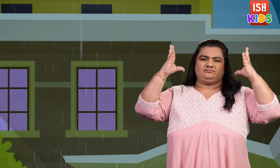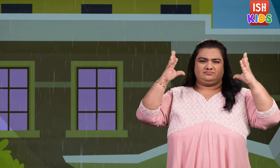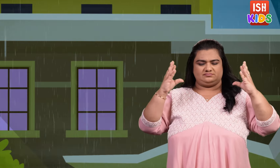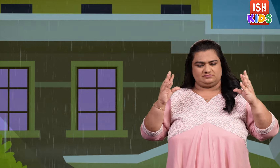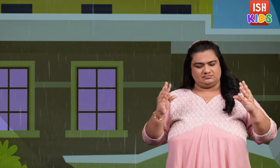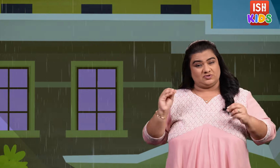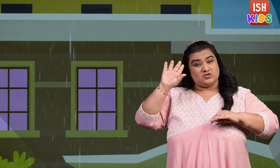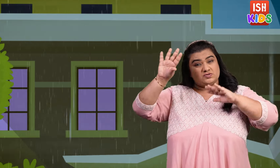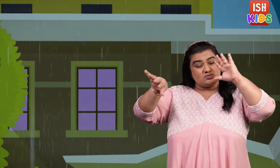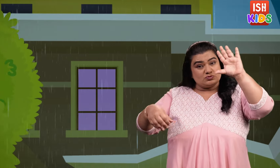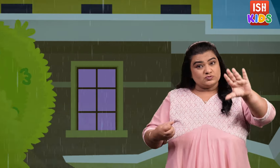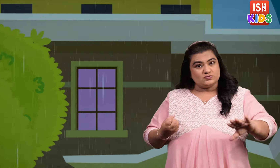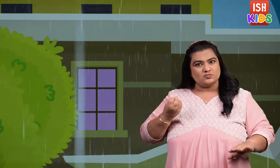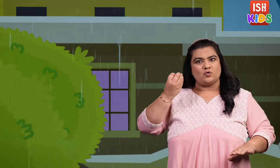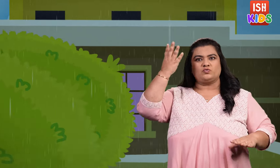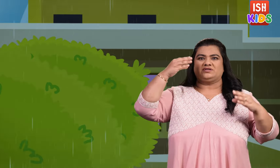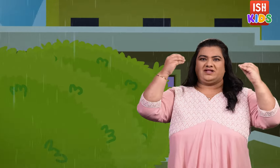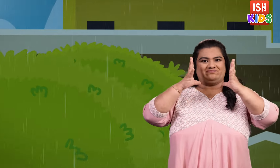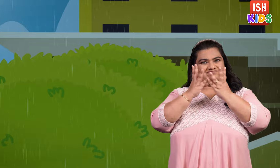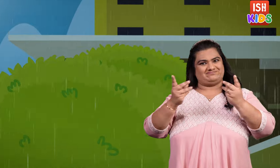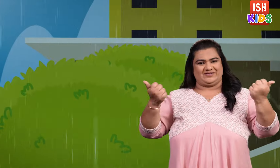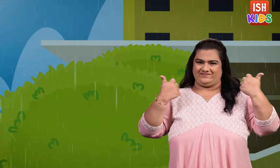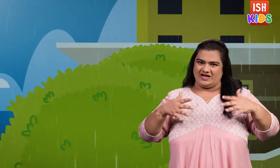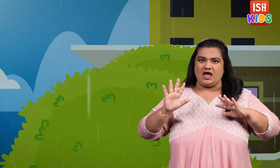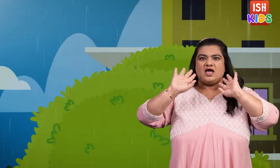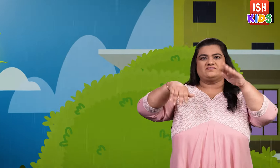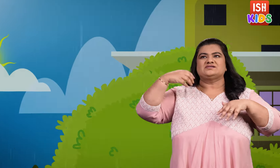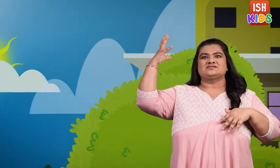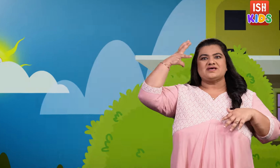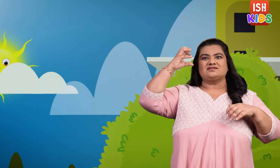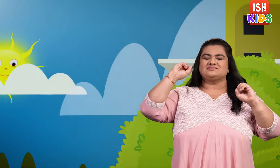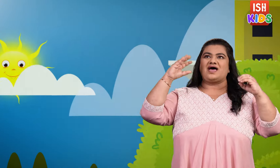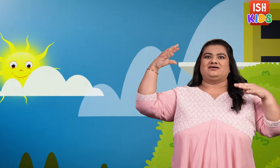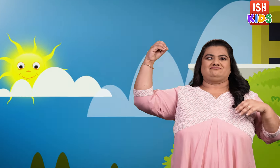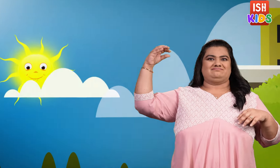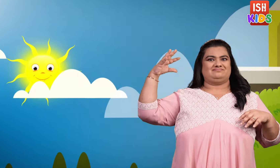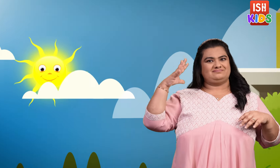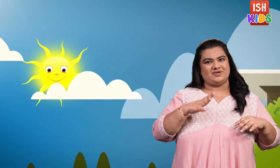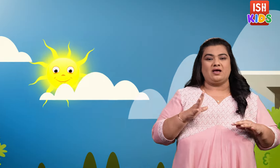The next day morning, the rains stopped and the sun was shining brightly.